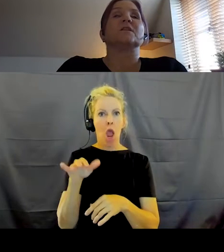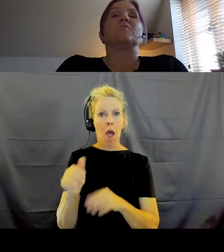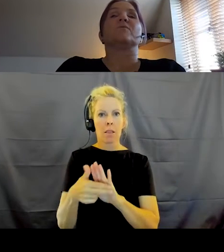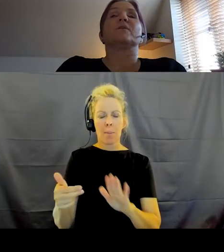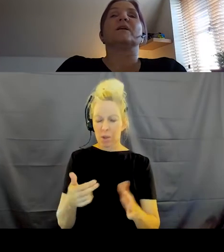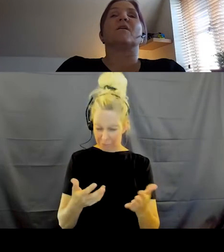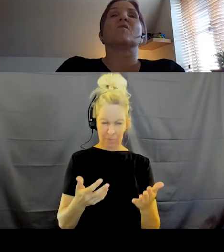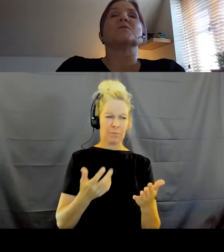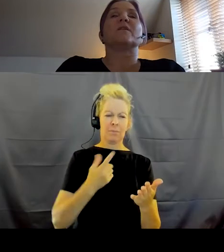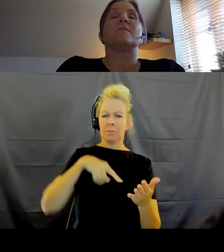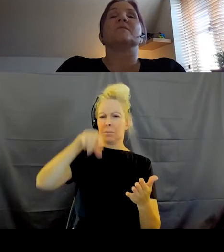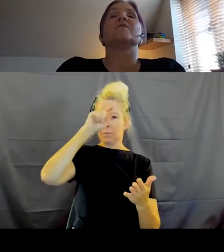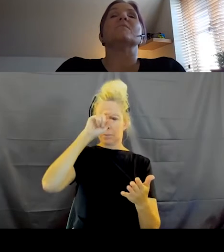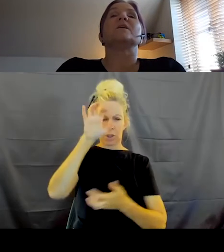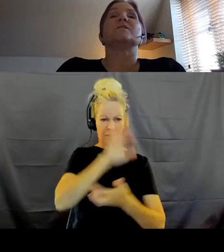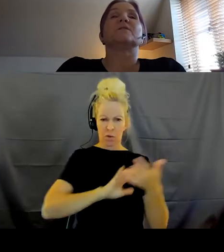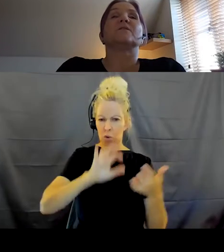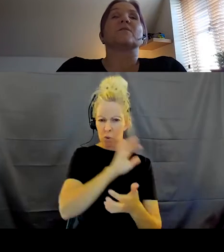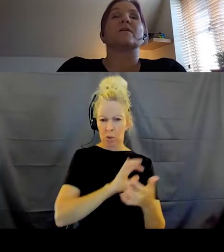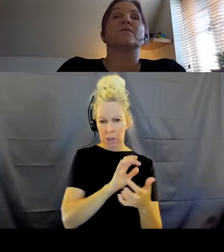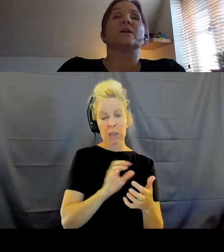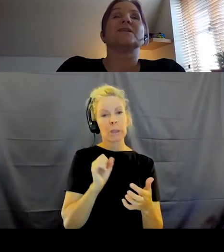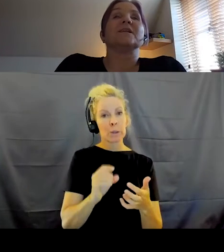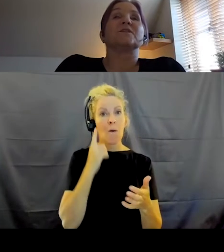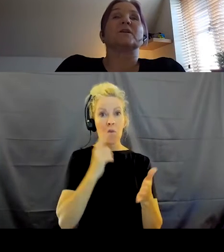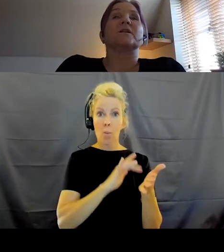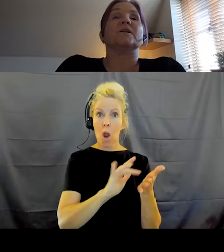is going to be, that content might be horrible, so you have a right for a listening screenreader,